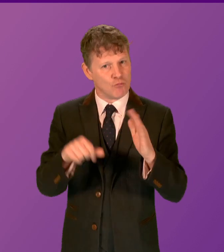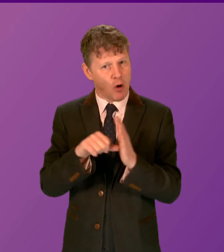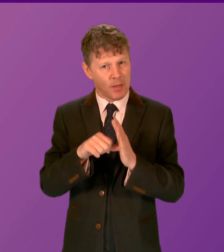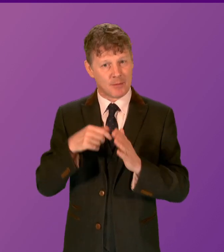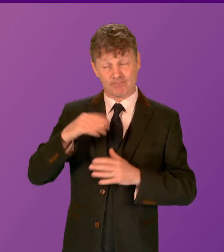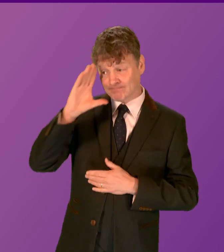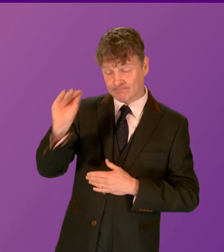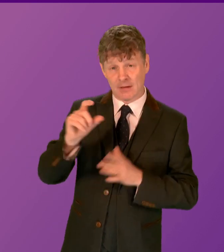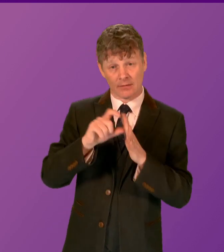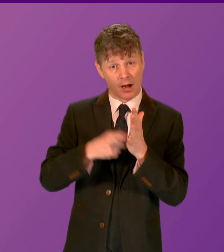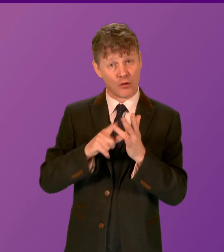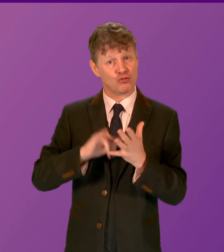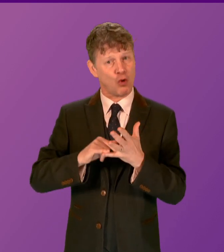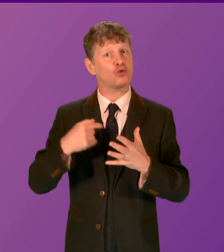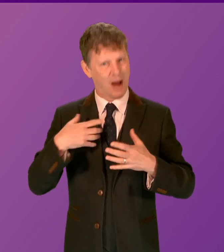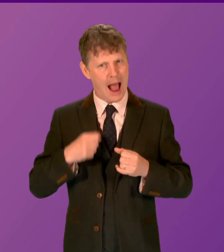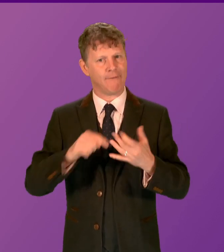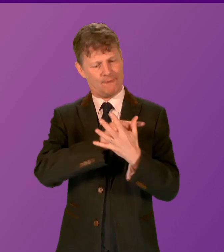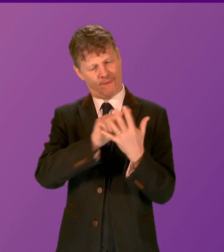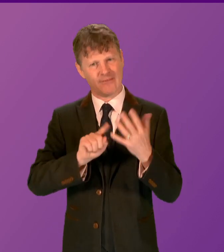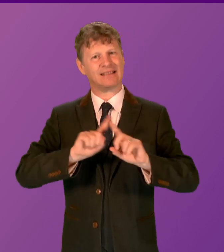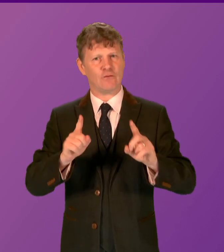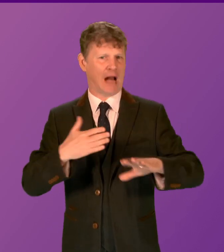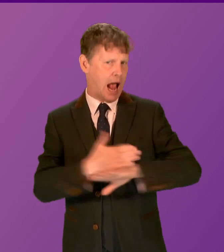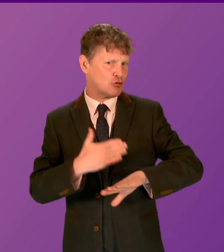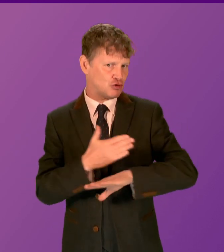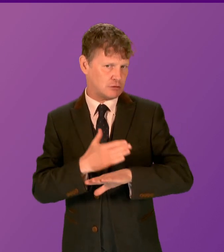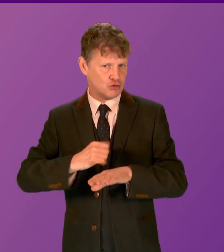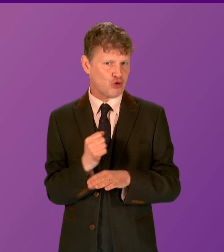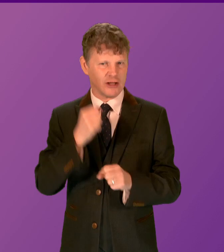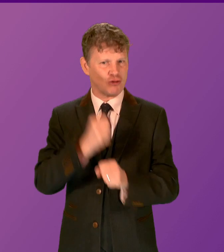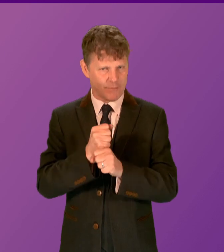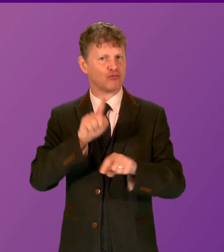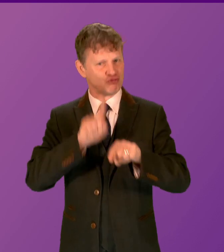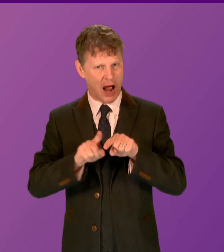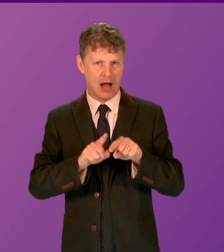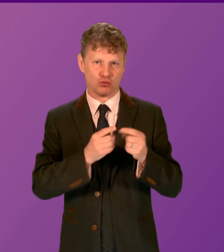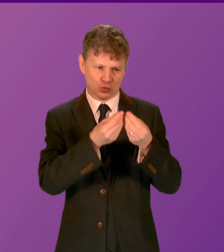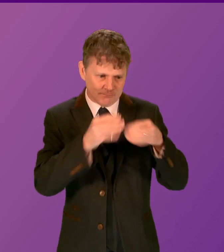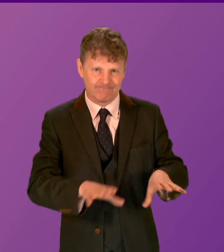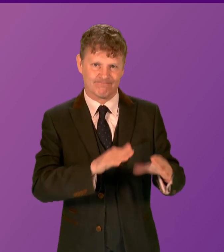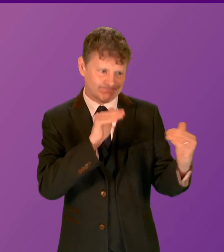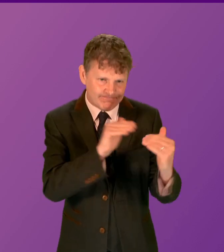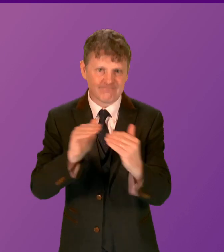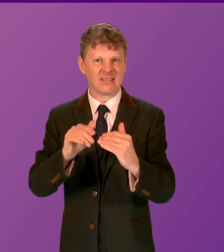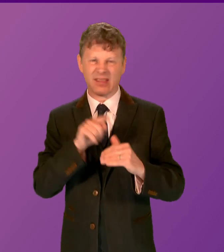a range of significant actions to try to tackle it. We are absolutely committed to that.